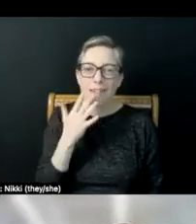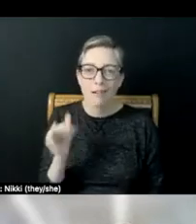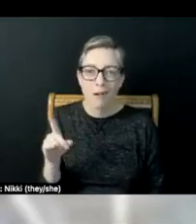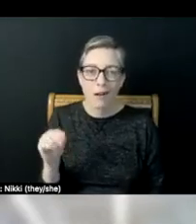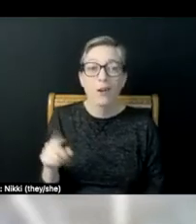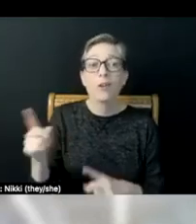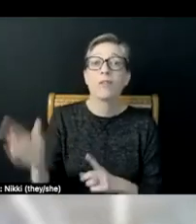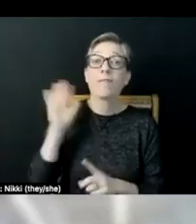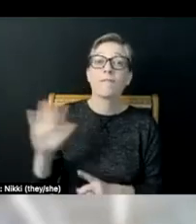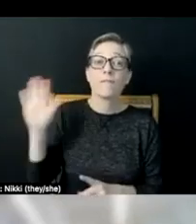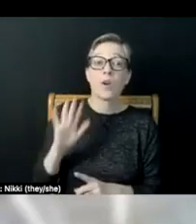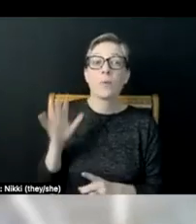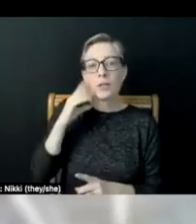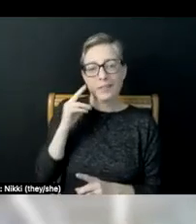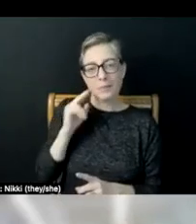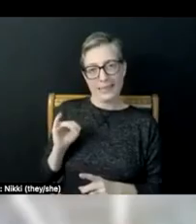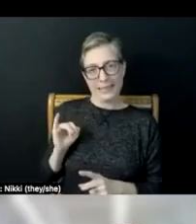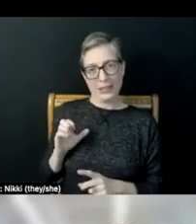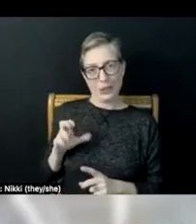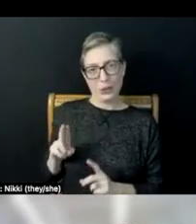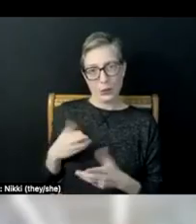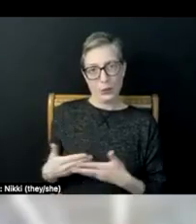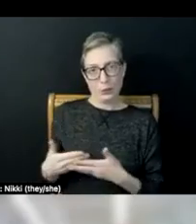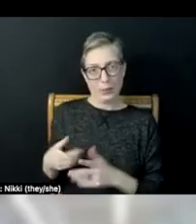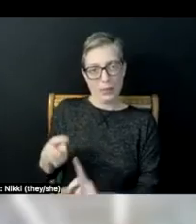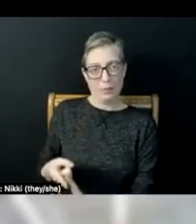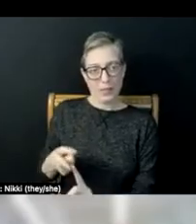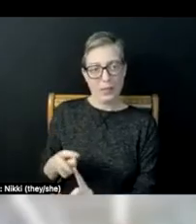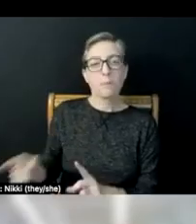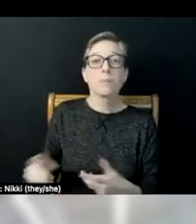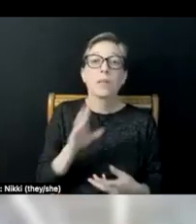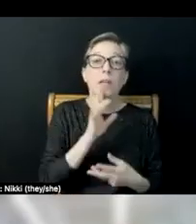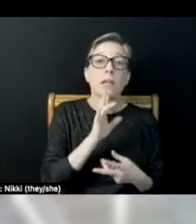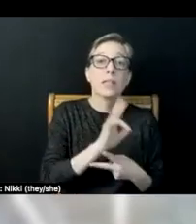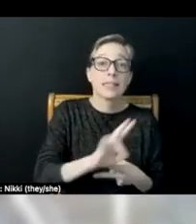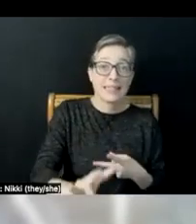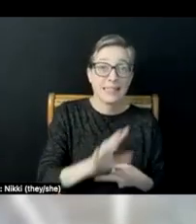She has a seven-year-old son and a one-year-old daughter. Kristie has an associate's degree in